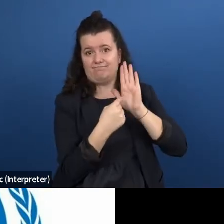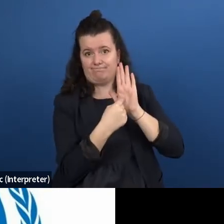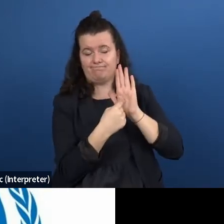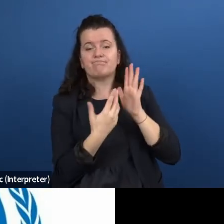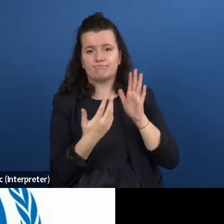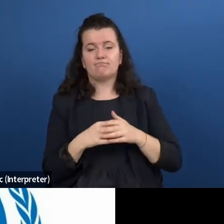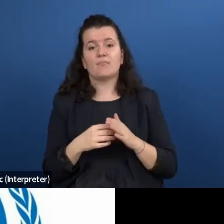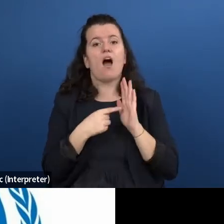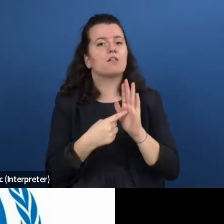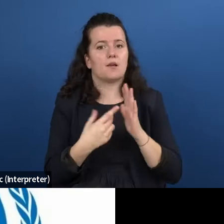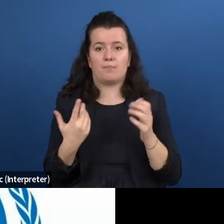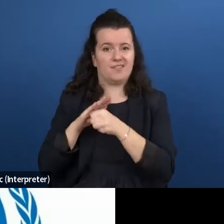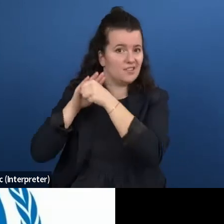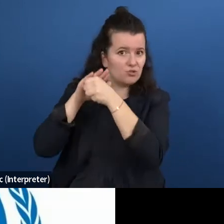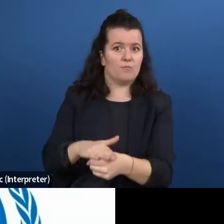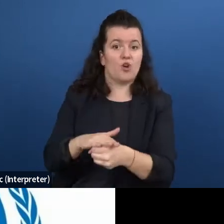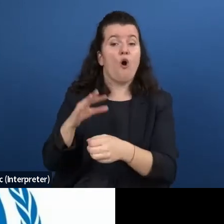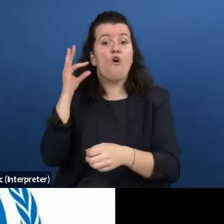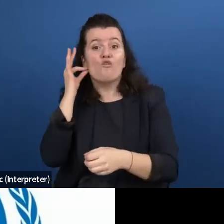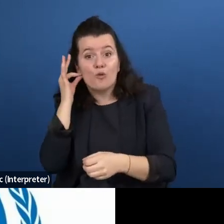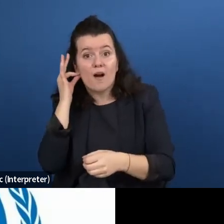that women with disabilities face.